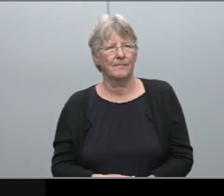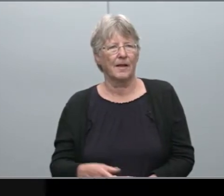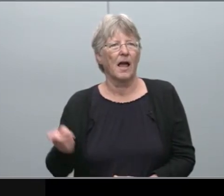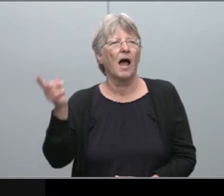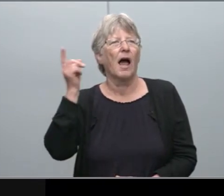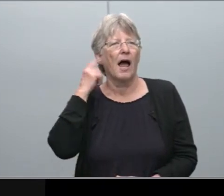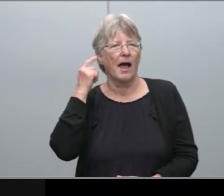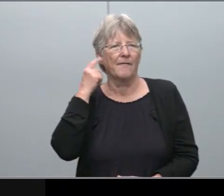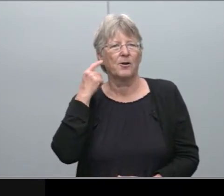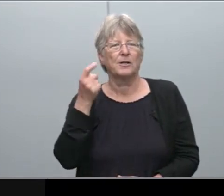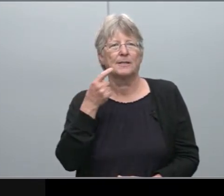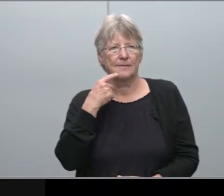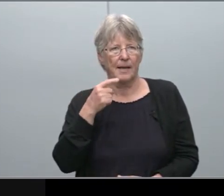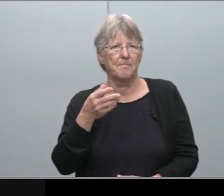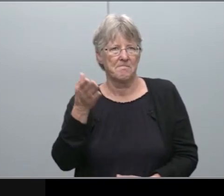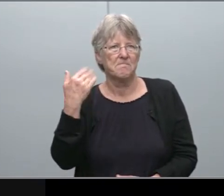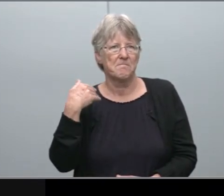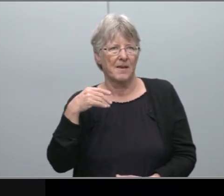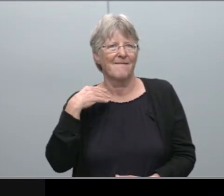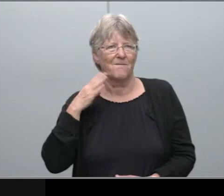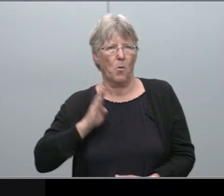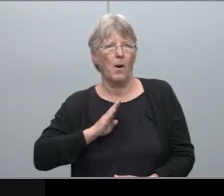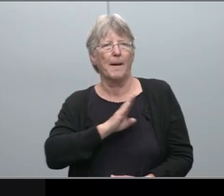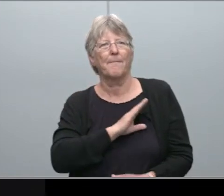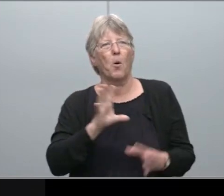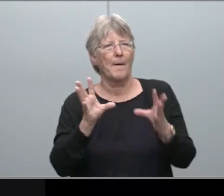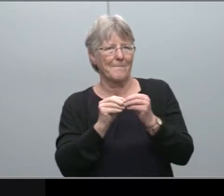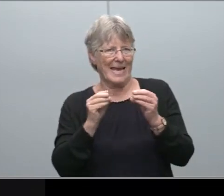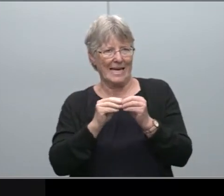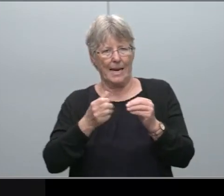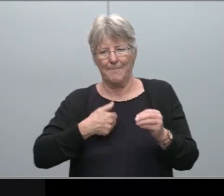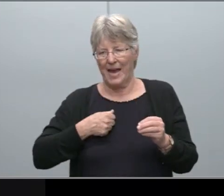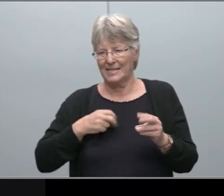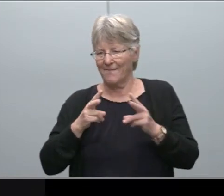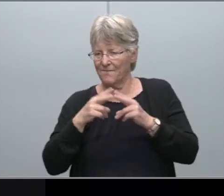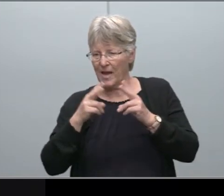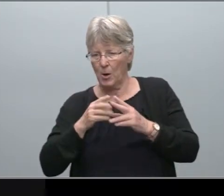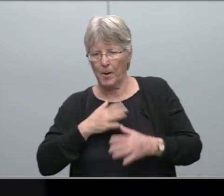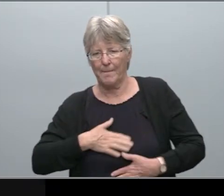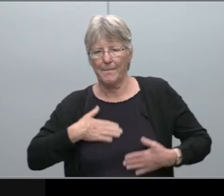But I just am really appreciative of this time together. Thank you again to everyone.